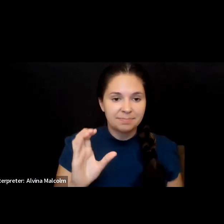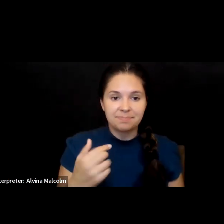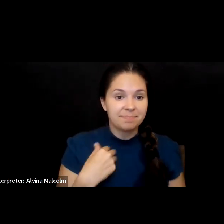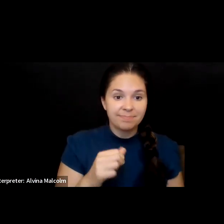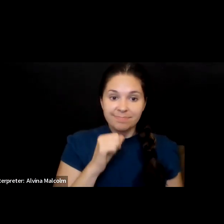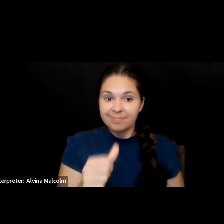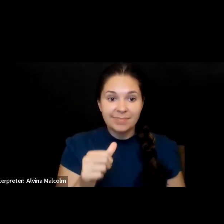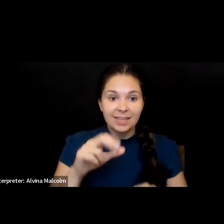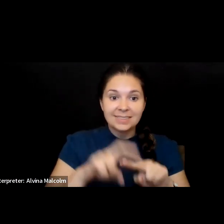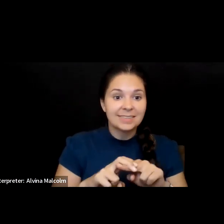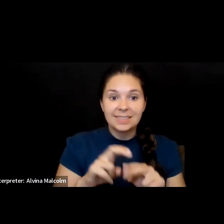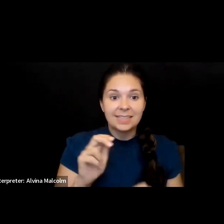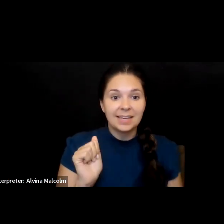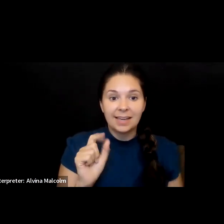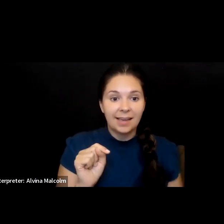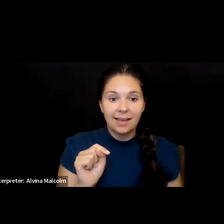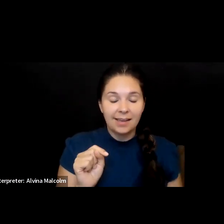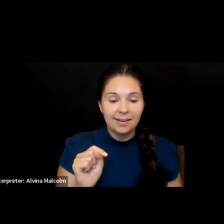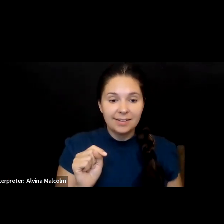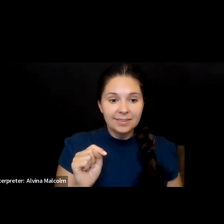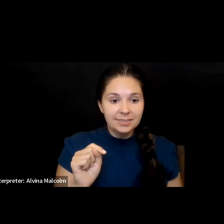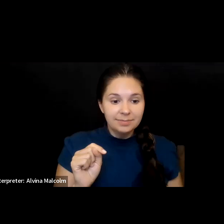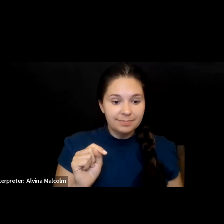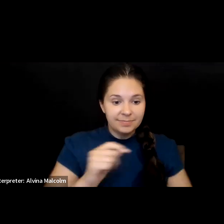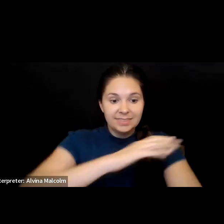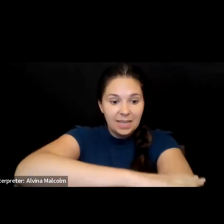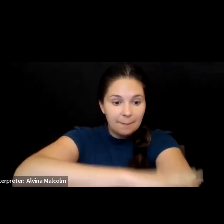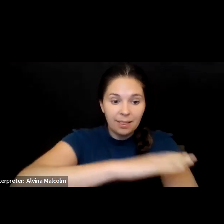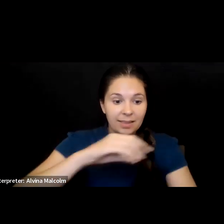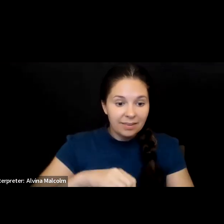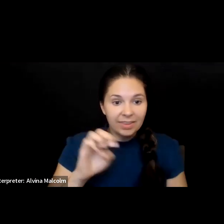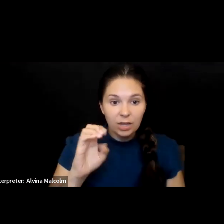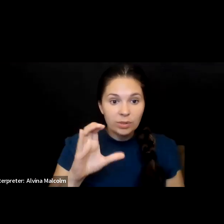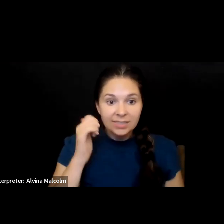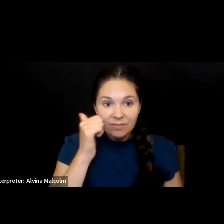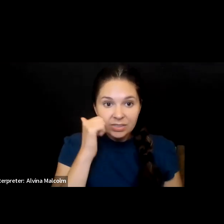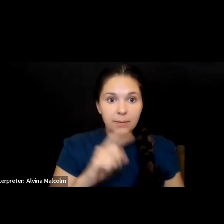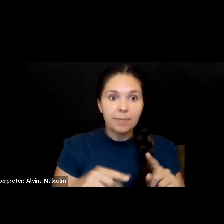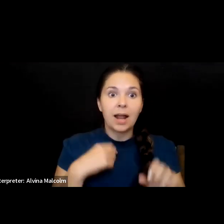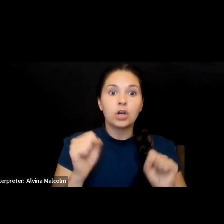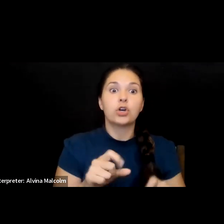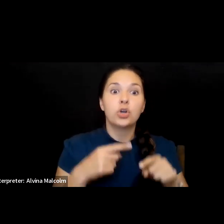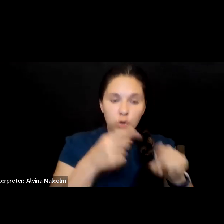our consumer, and we've never had that but that's because we're in the EOC.